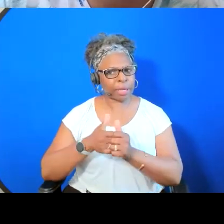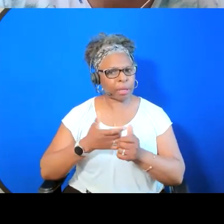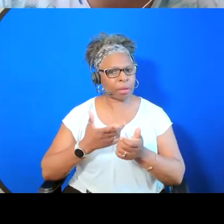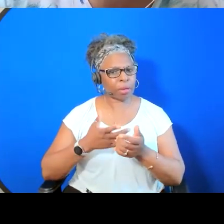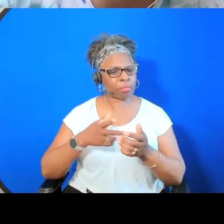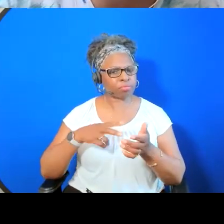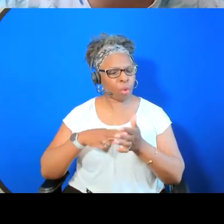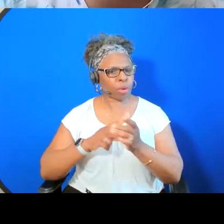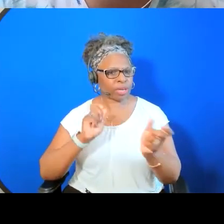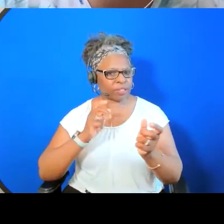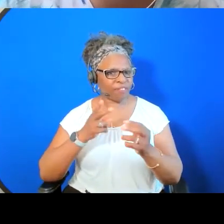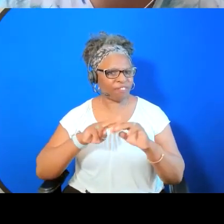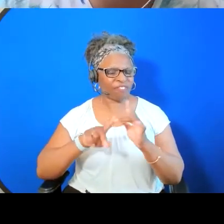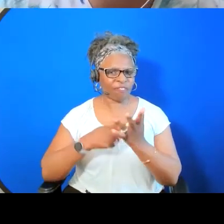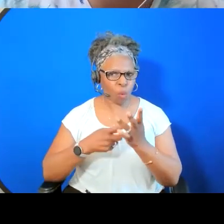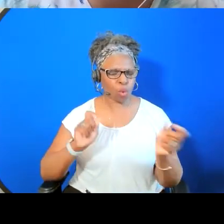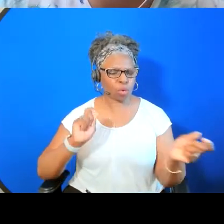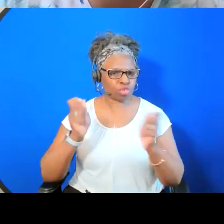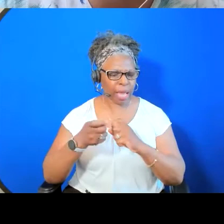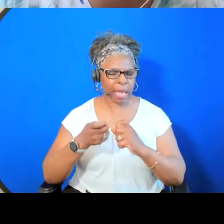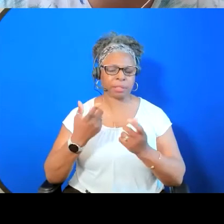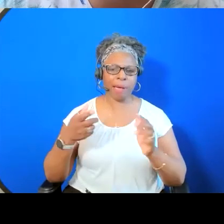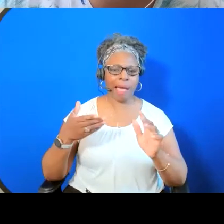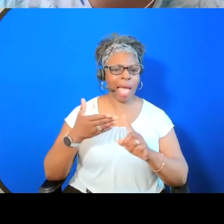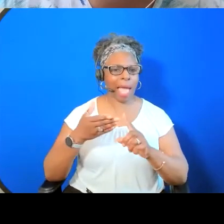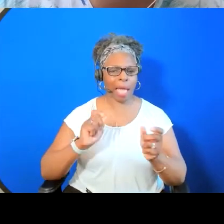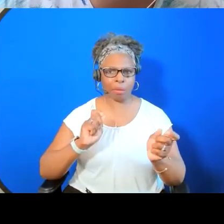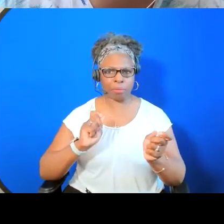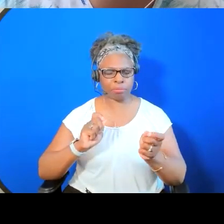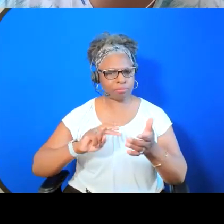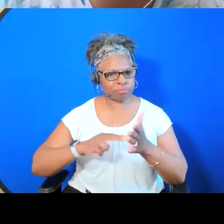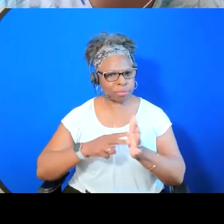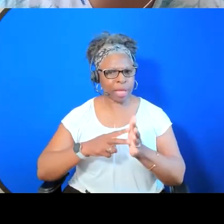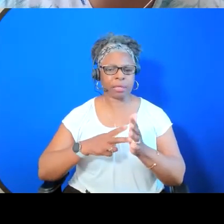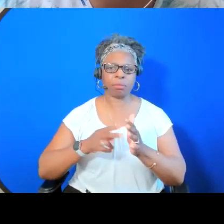So, we are predominantly organising the very large Polish community in the UK,